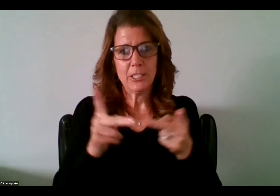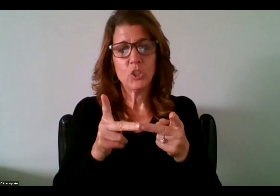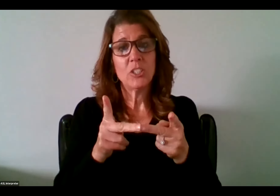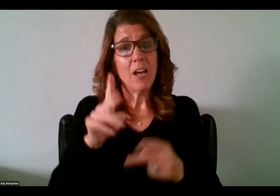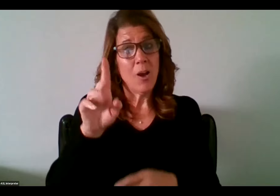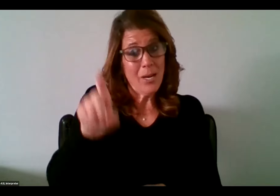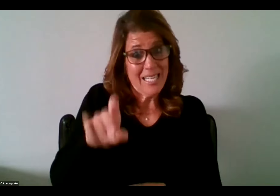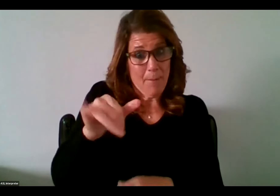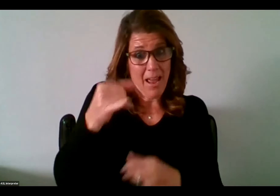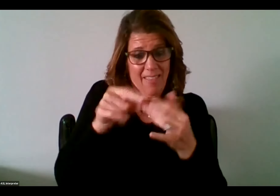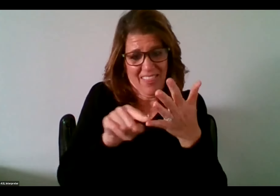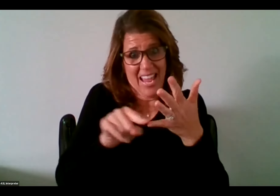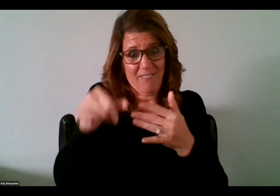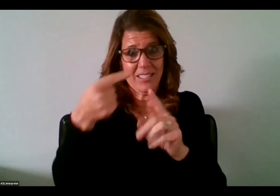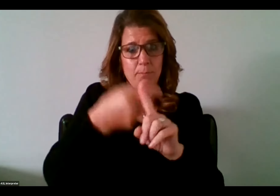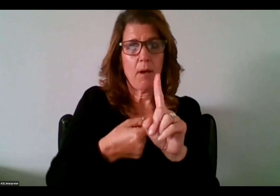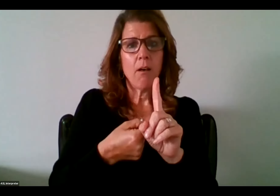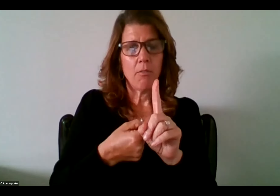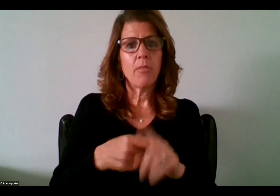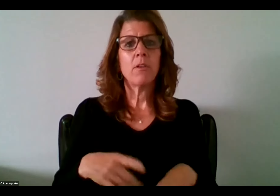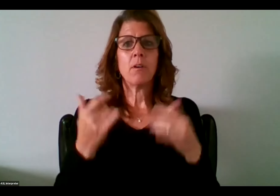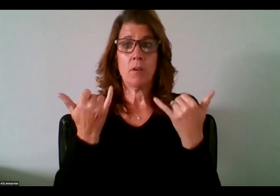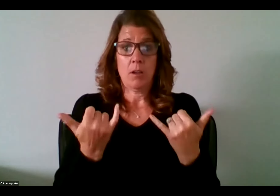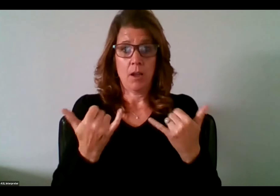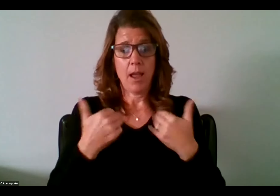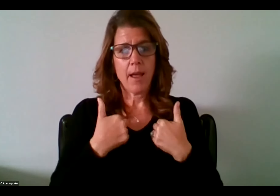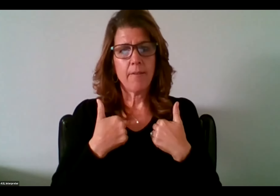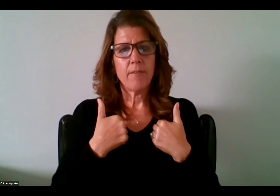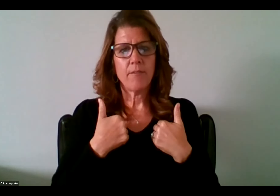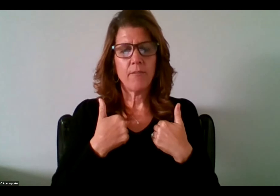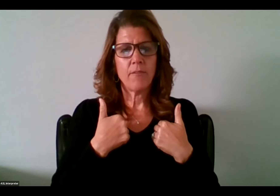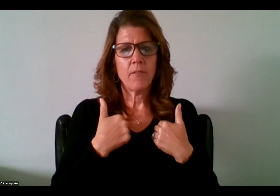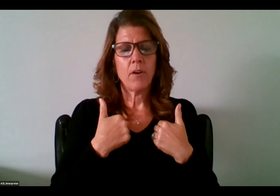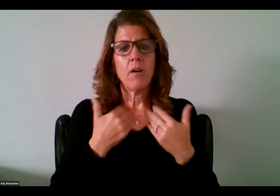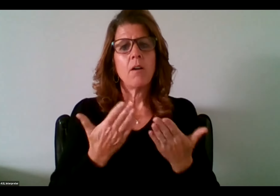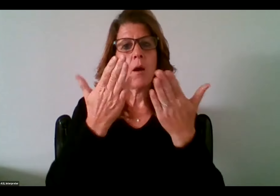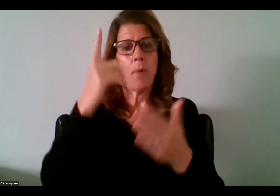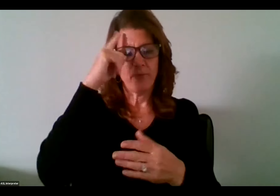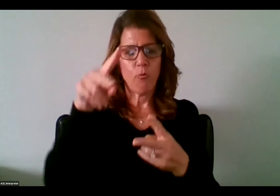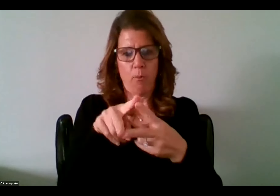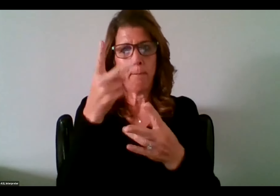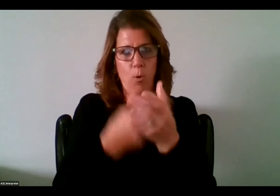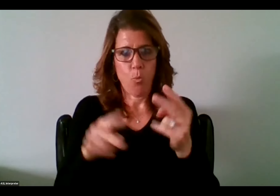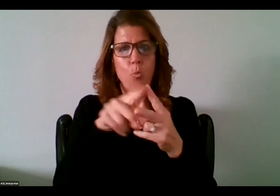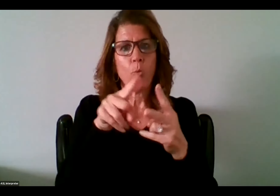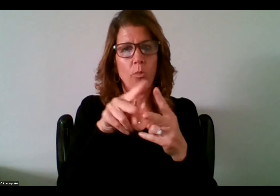of the month. Currently we have a nomination for each position, if anyone else would like